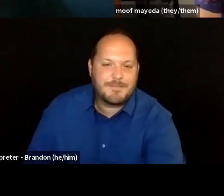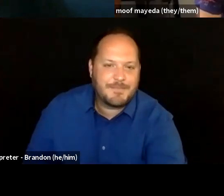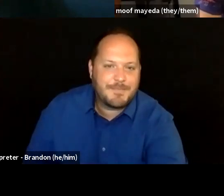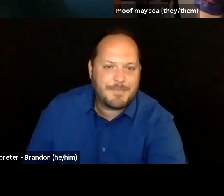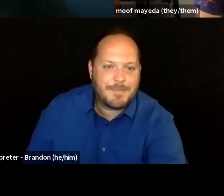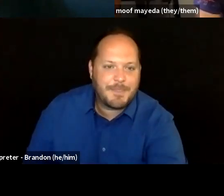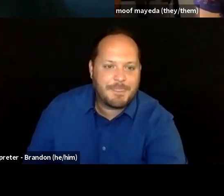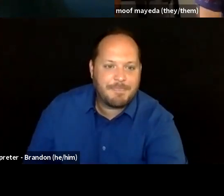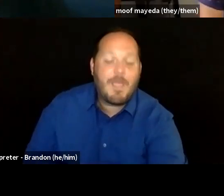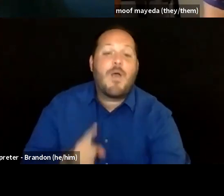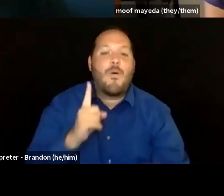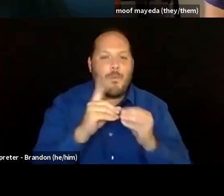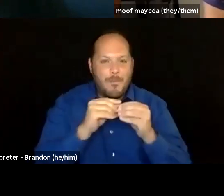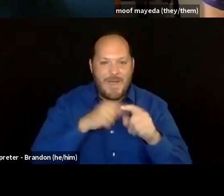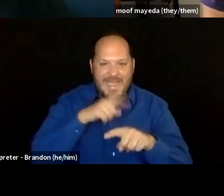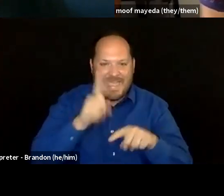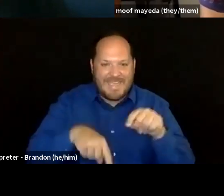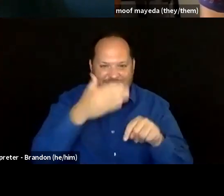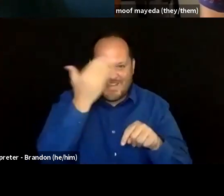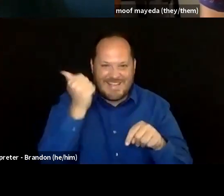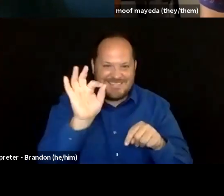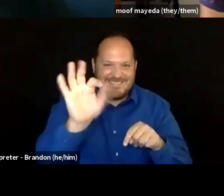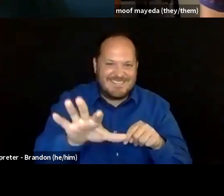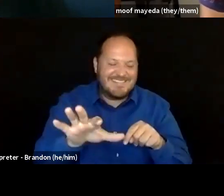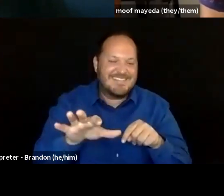should we be asking of people running for office at local and